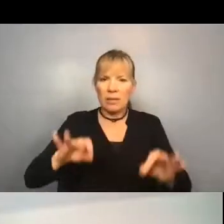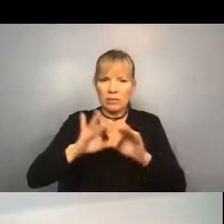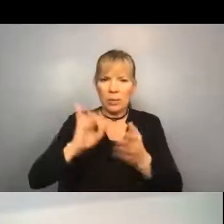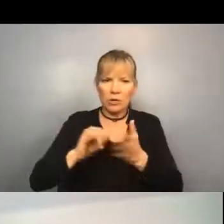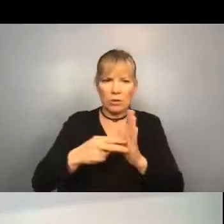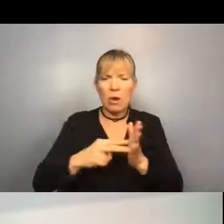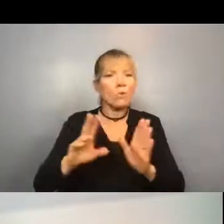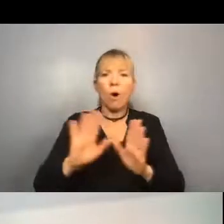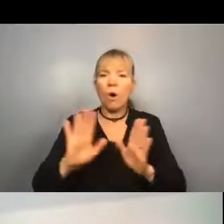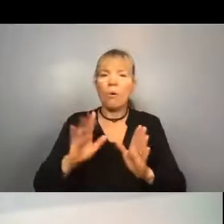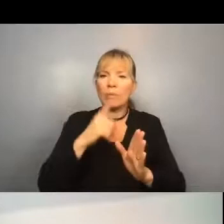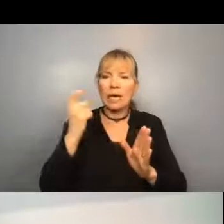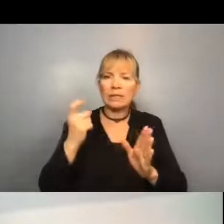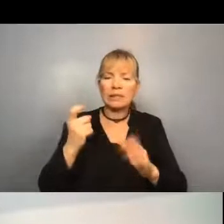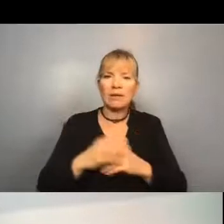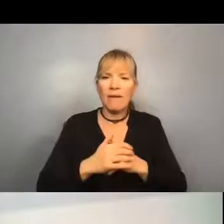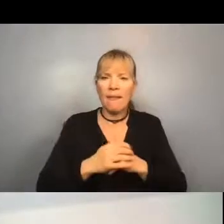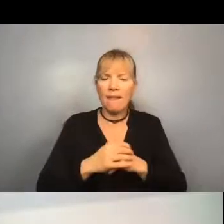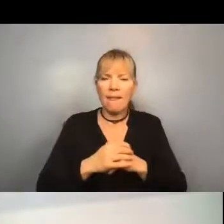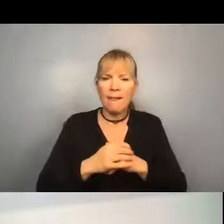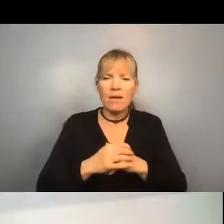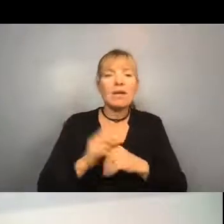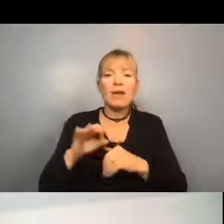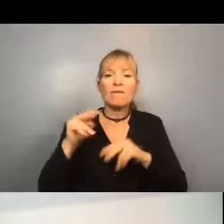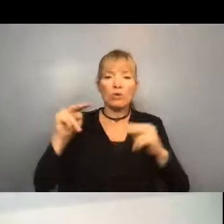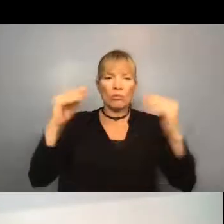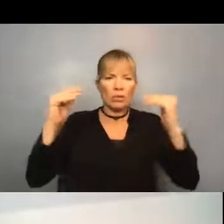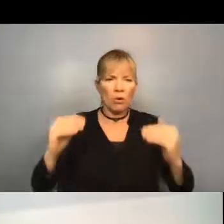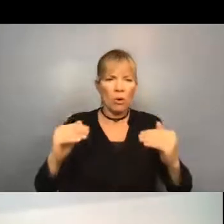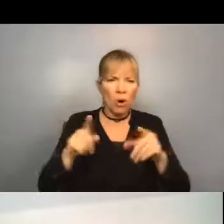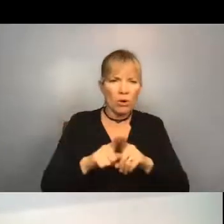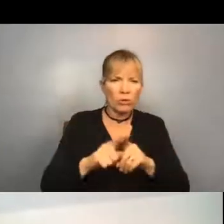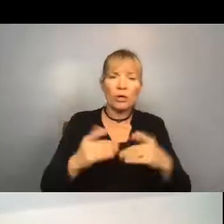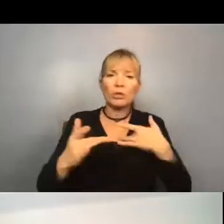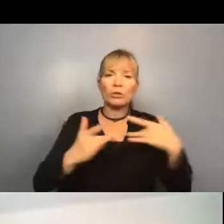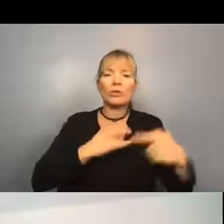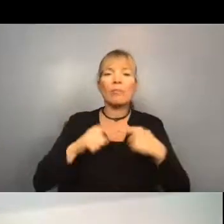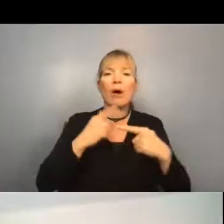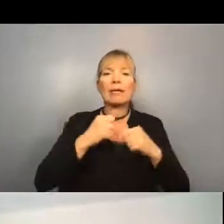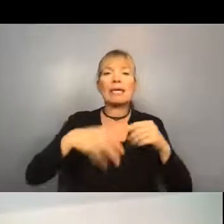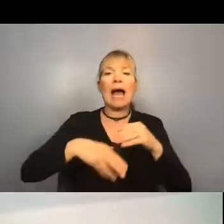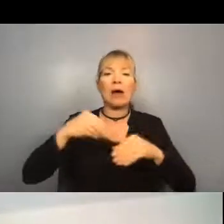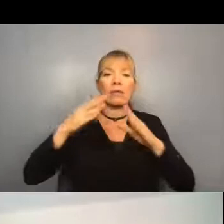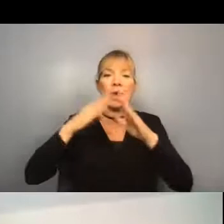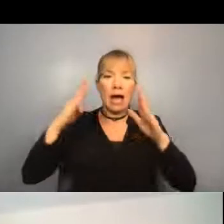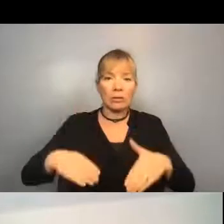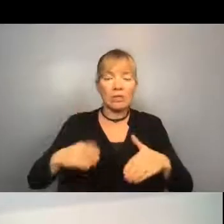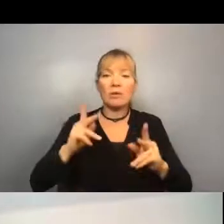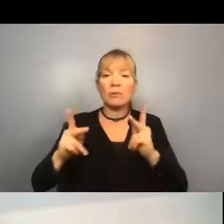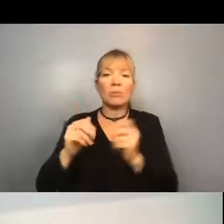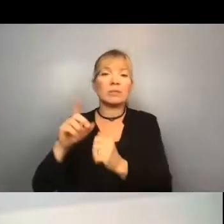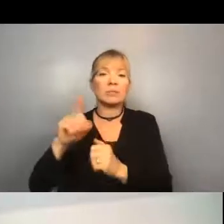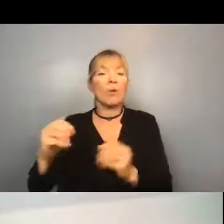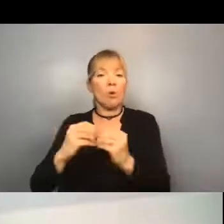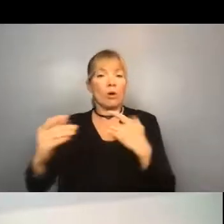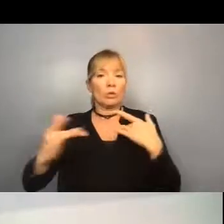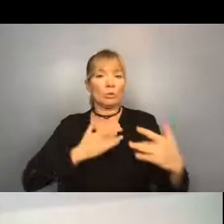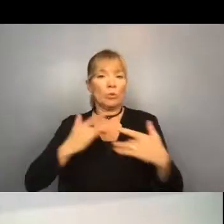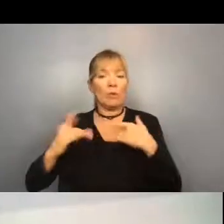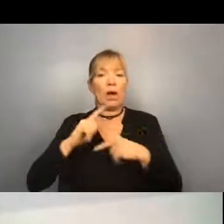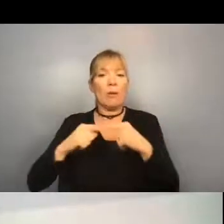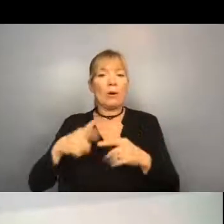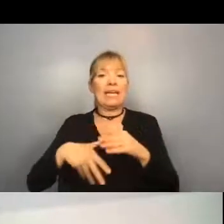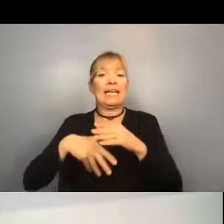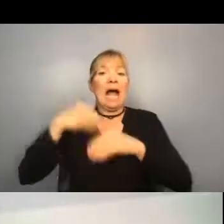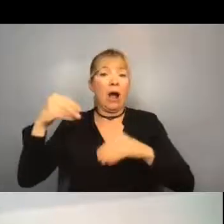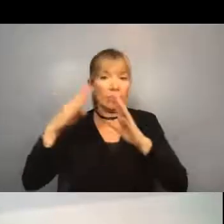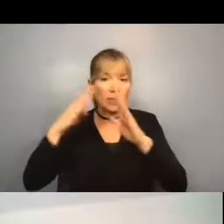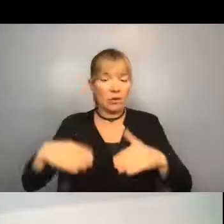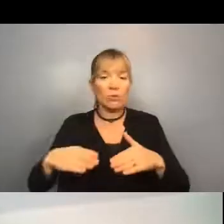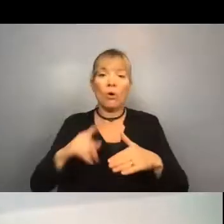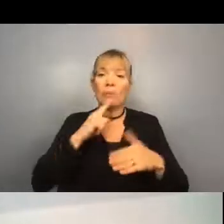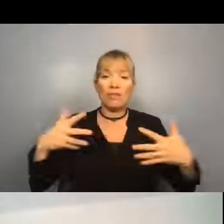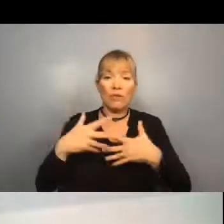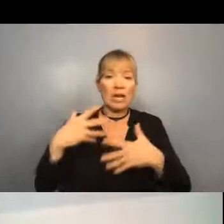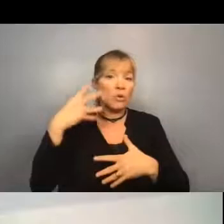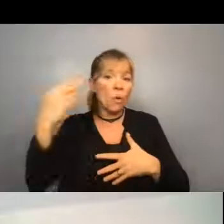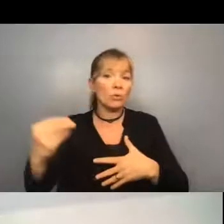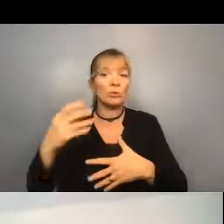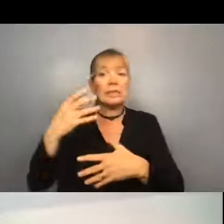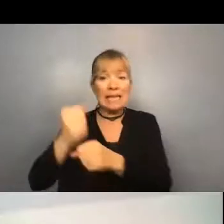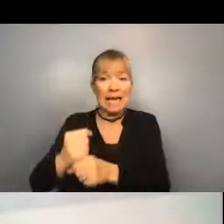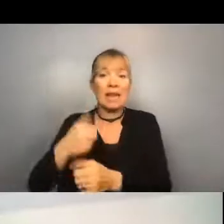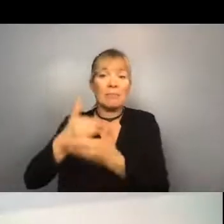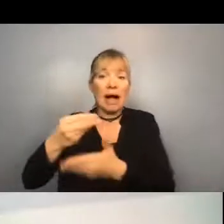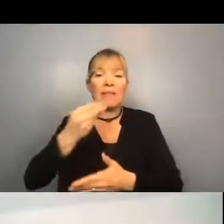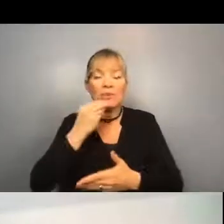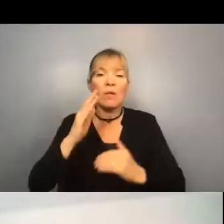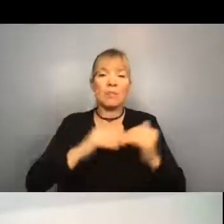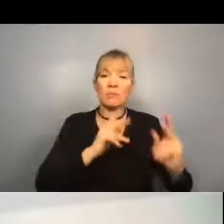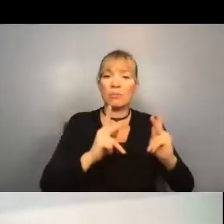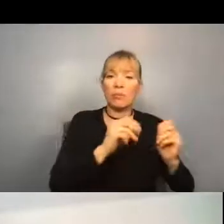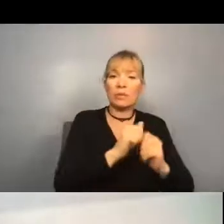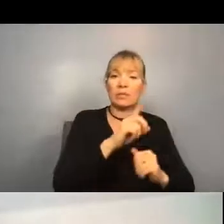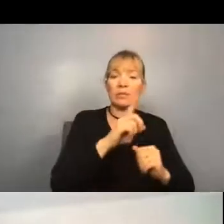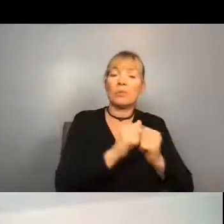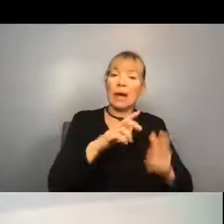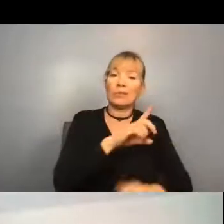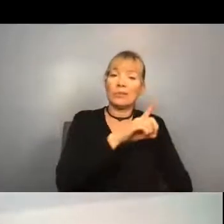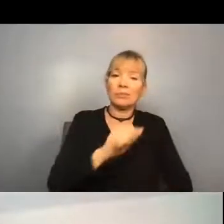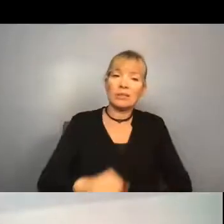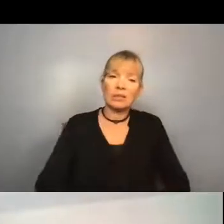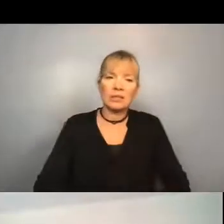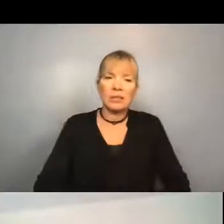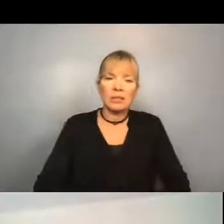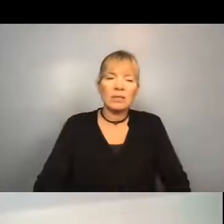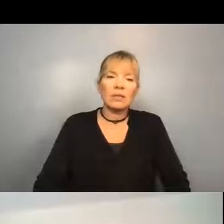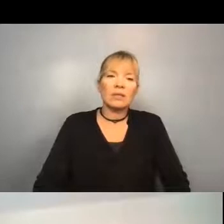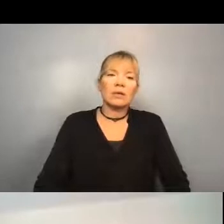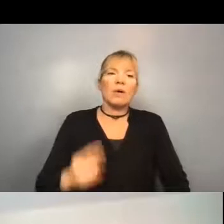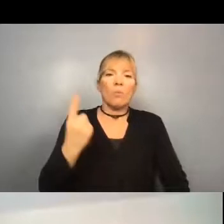Not so much. Because there were also concerns about getting out of the house. People with disabilities were more concerned about getting out of the house and being afraid to go out to get food than those without disabilities. There was one difference where people